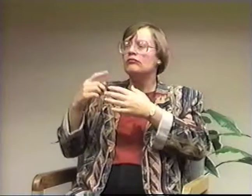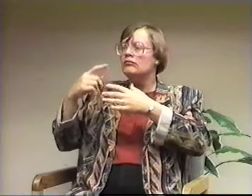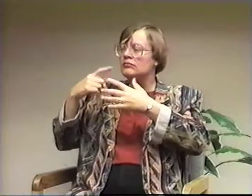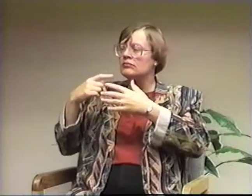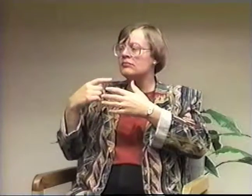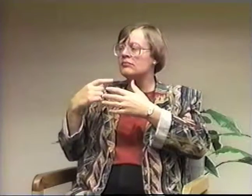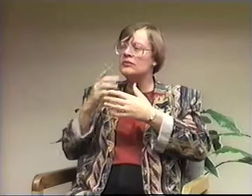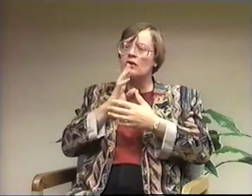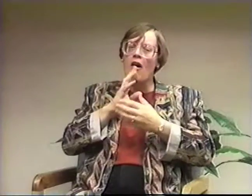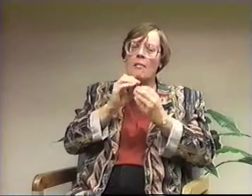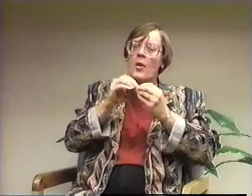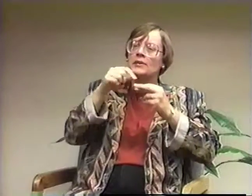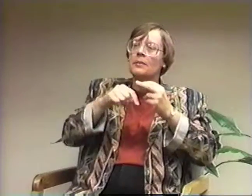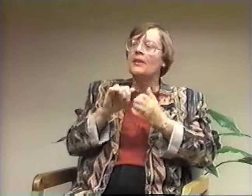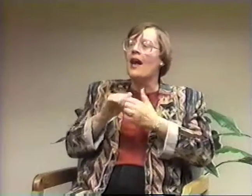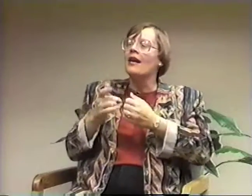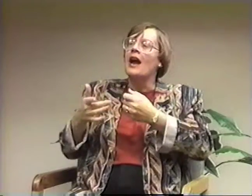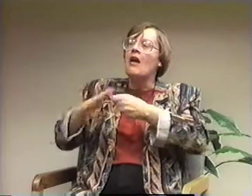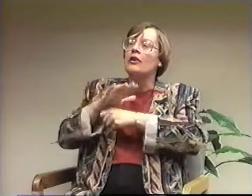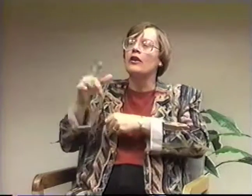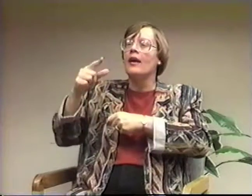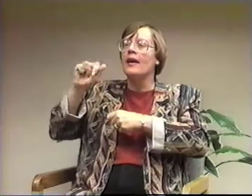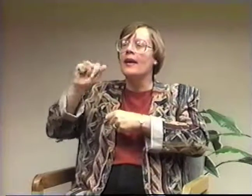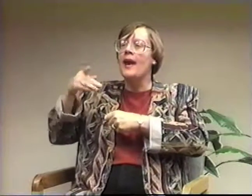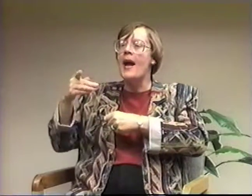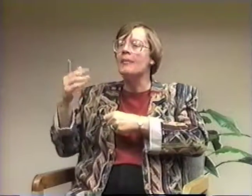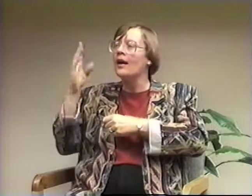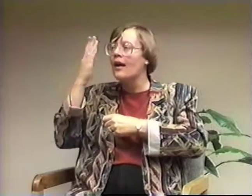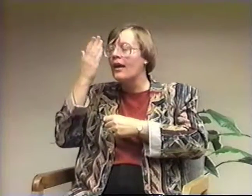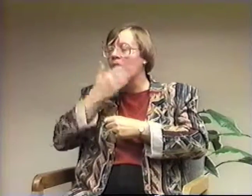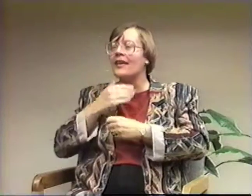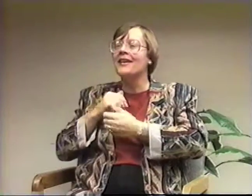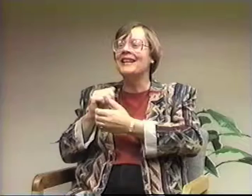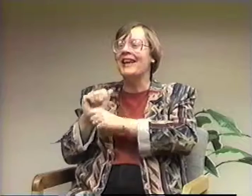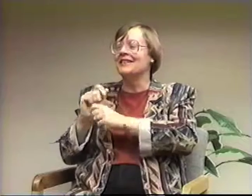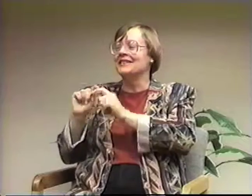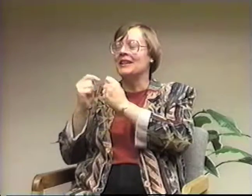assisting him with his presentations,